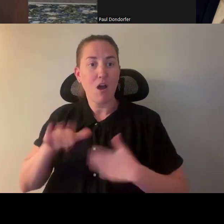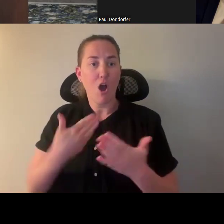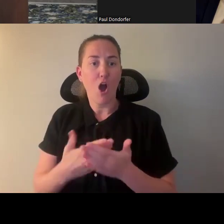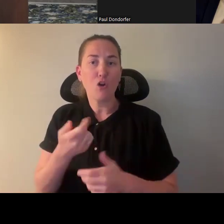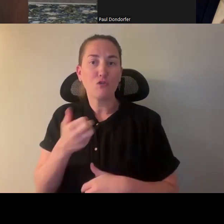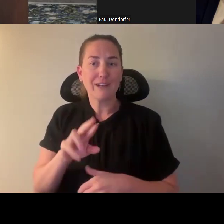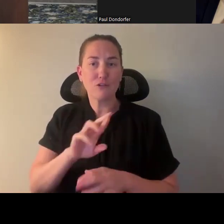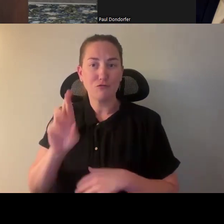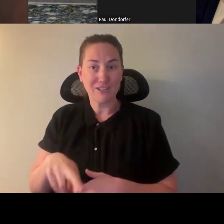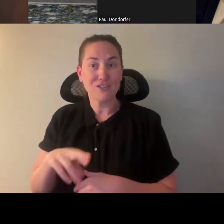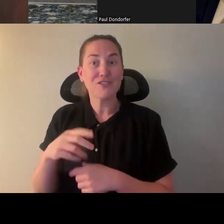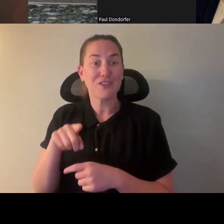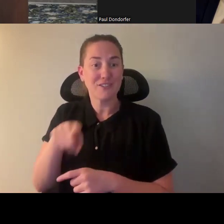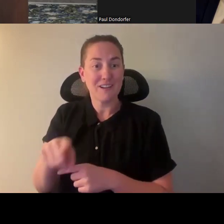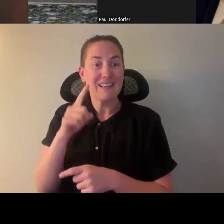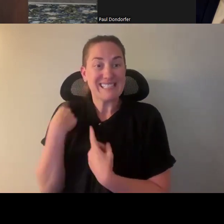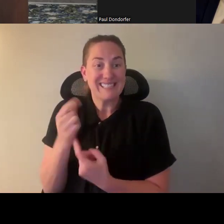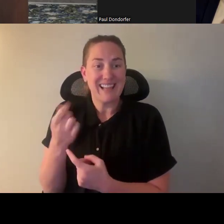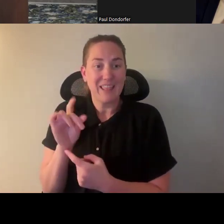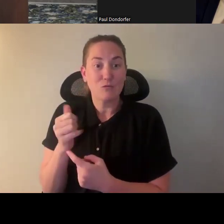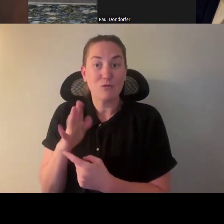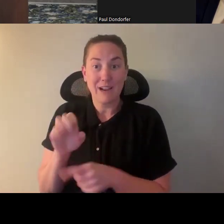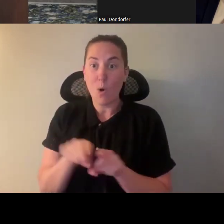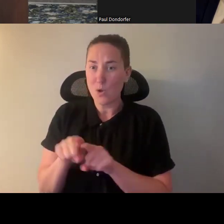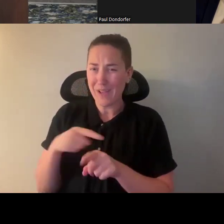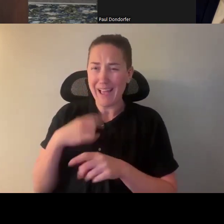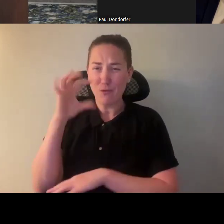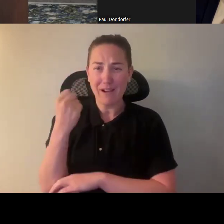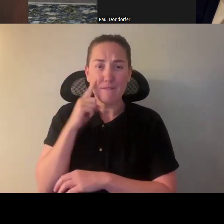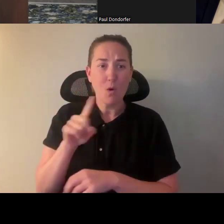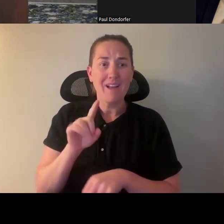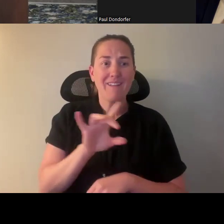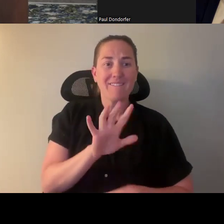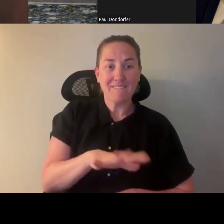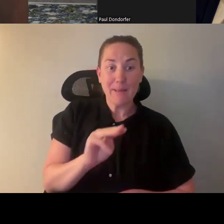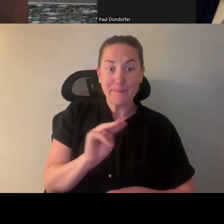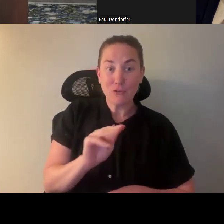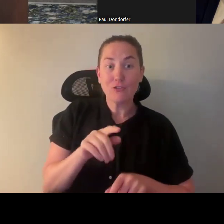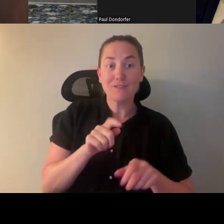8th grade and hold school records in the 55 meter dash and long jump And whereas Rohan's